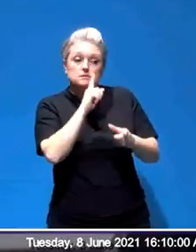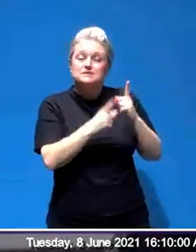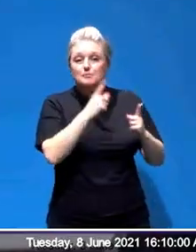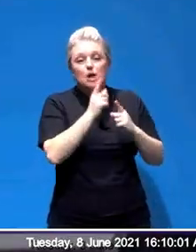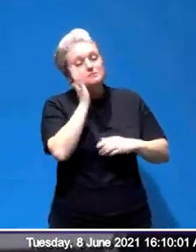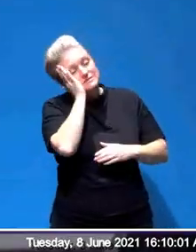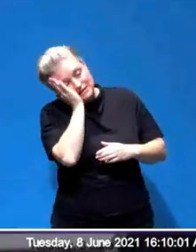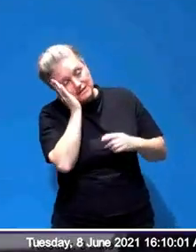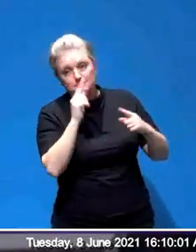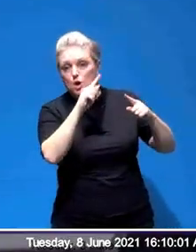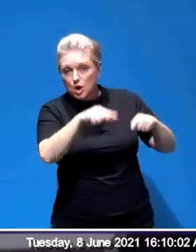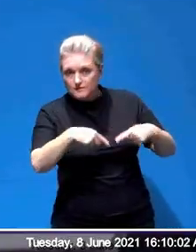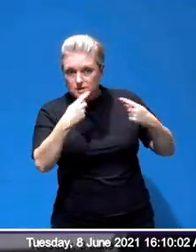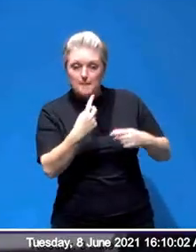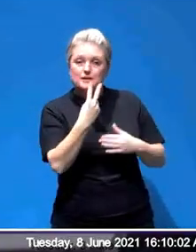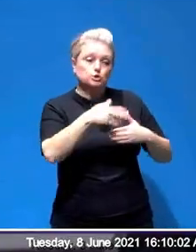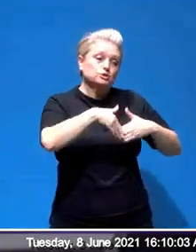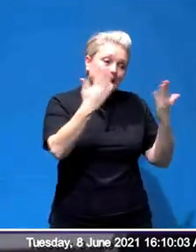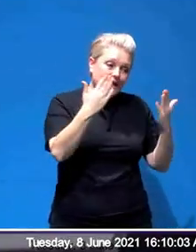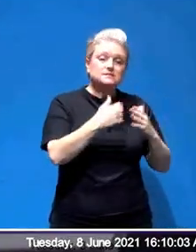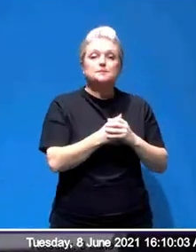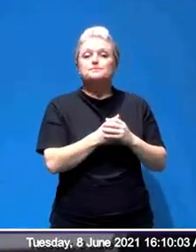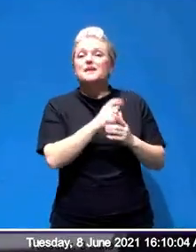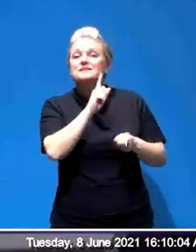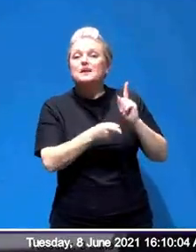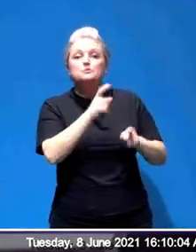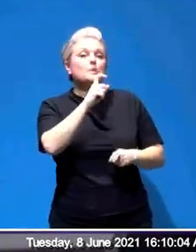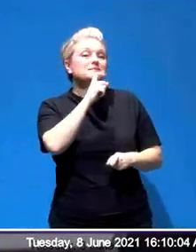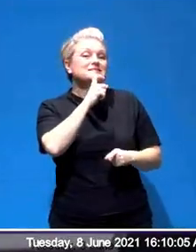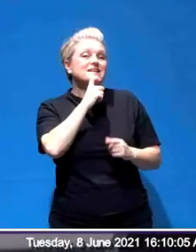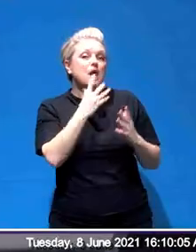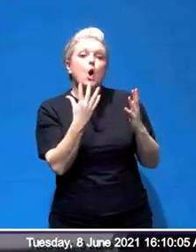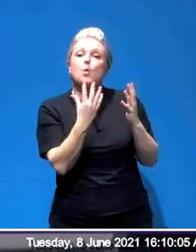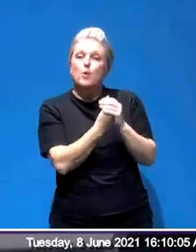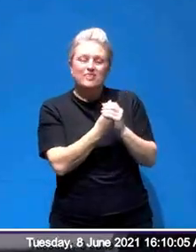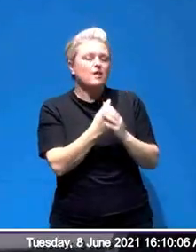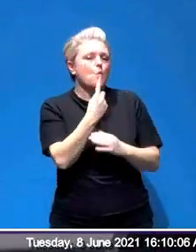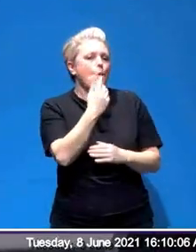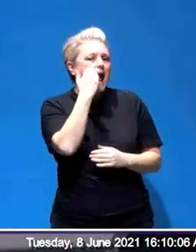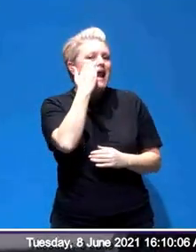I might go and share a meal with --- there's one particular lady that likes to do that when I visit.